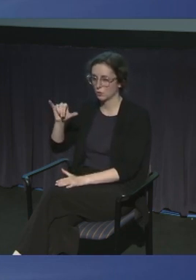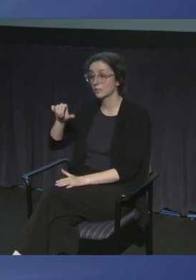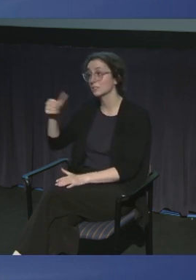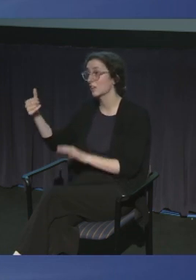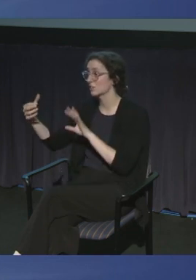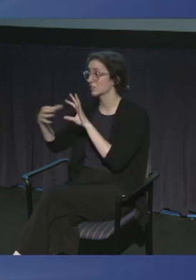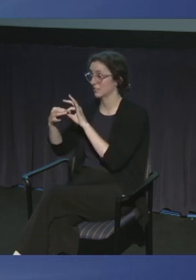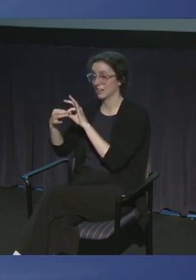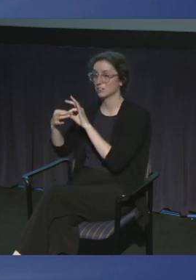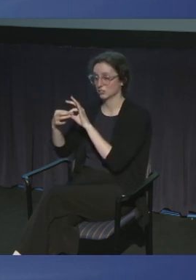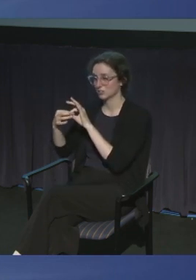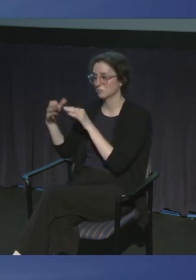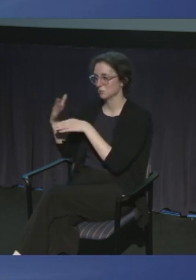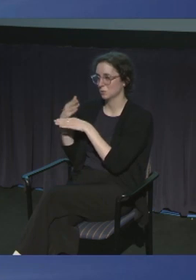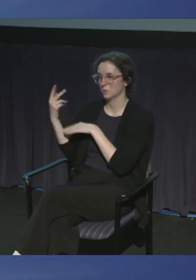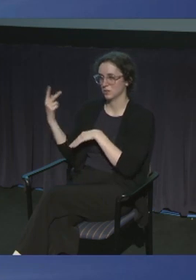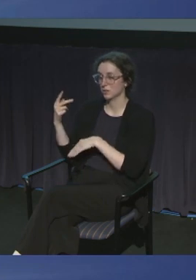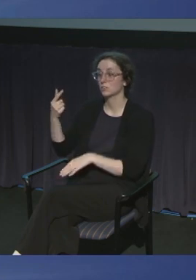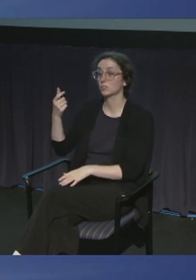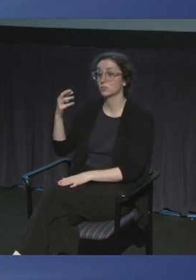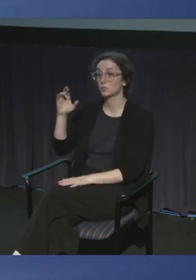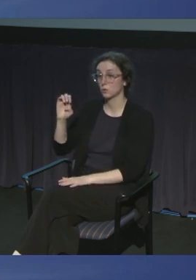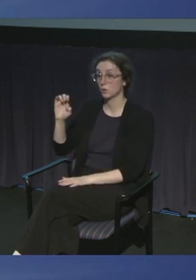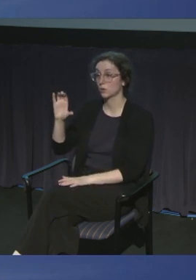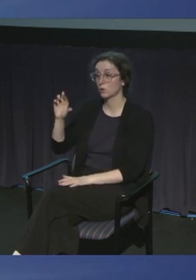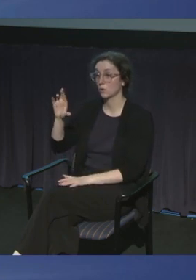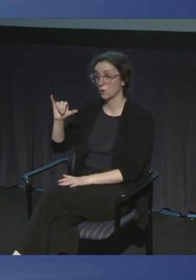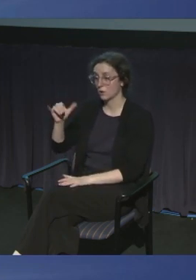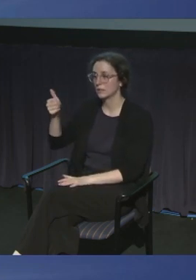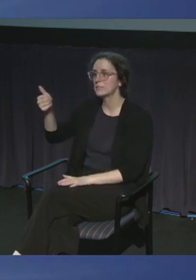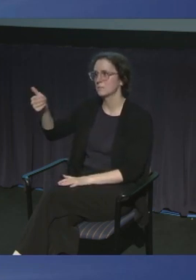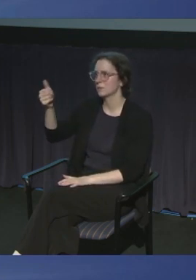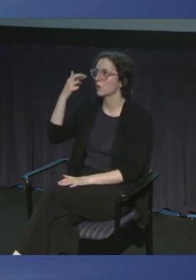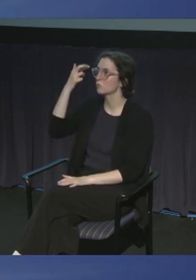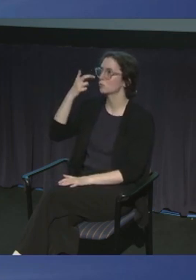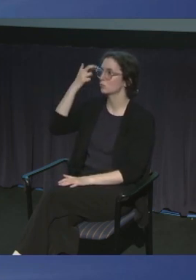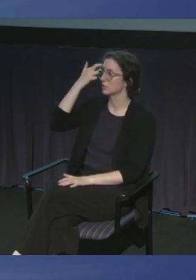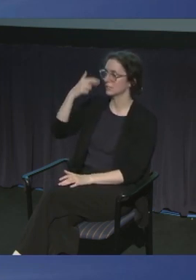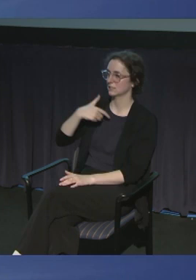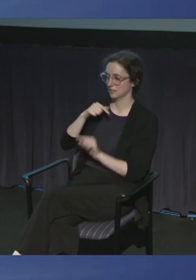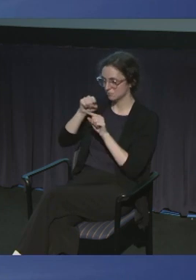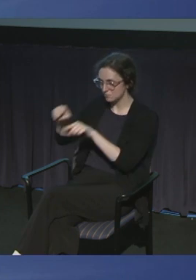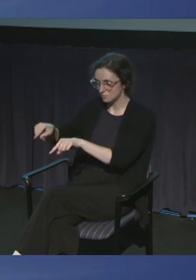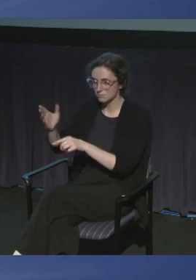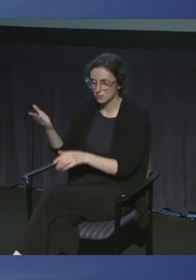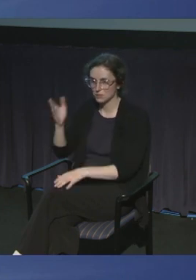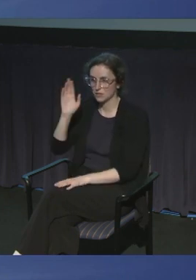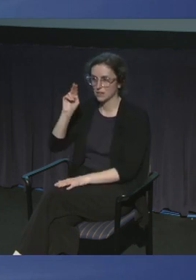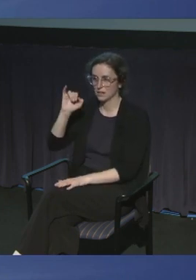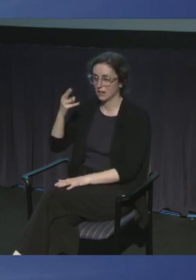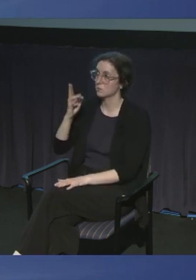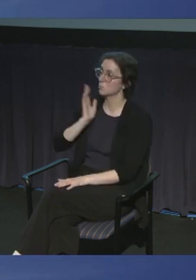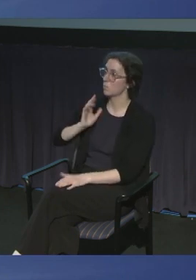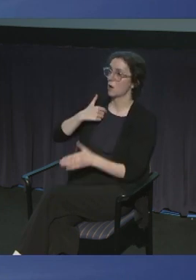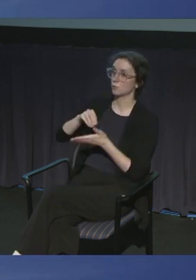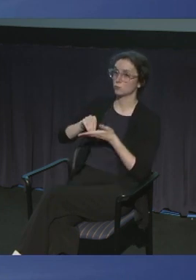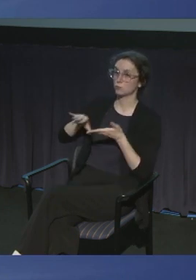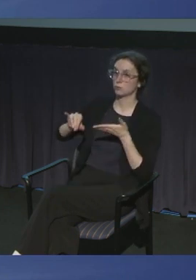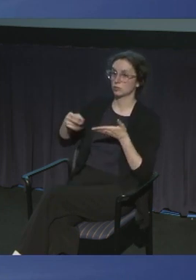GEORGE CORY IS ACTUALLY THE REASON I ENDED UP AT NIH. HE GAVE A WONDERFUL TALK AT